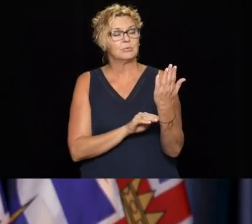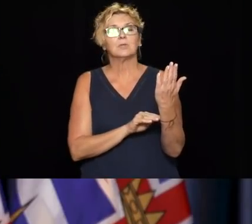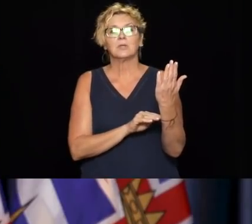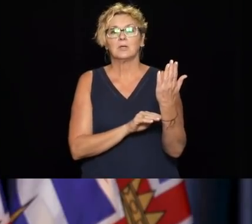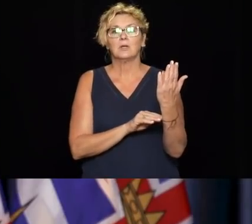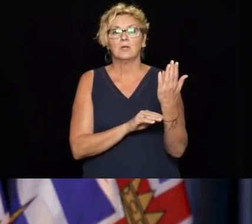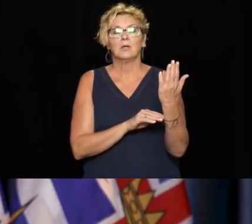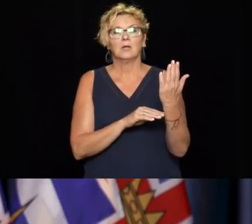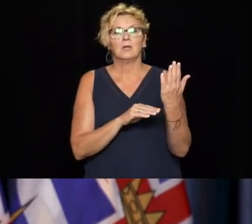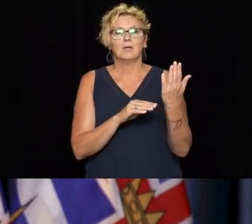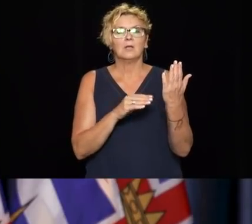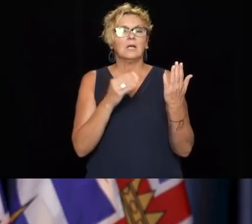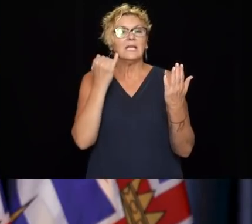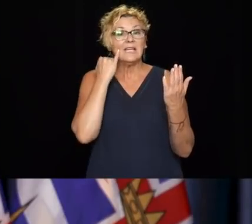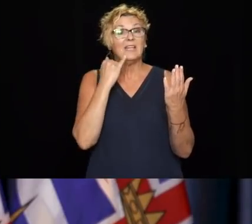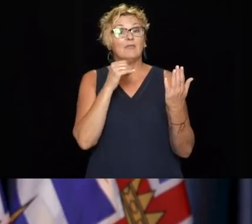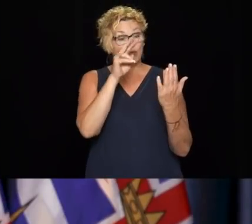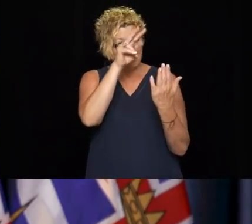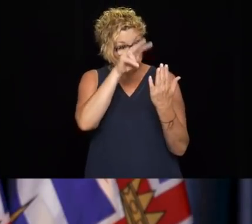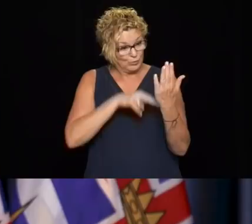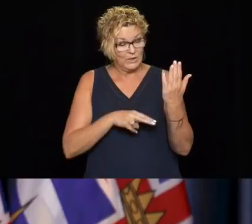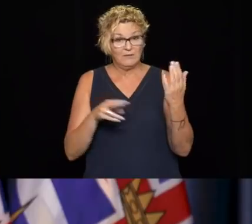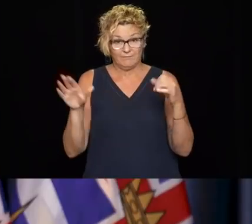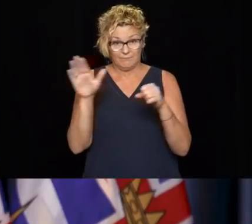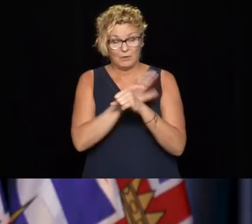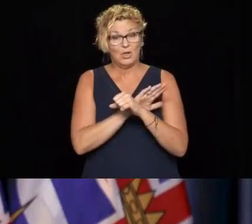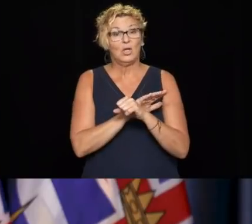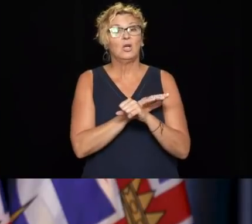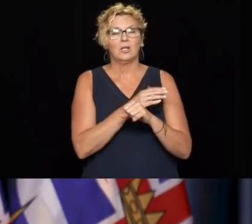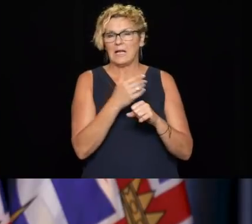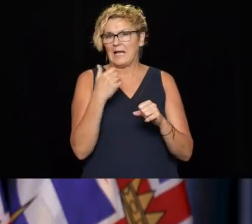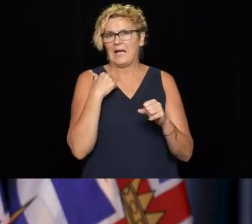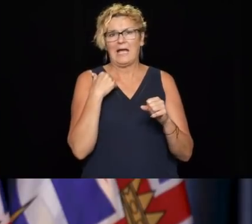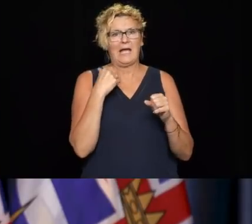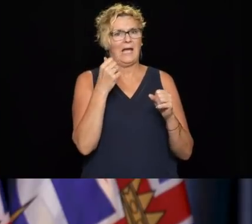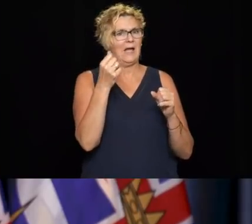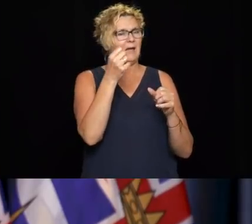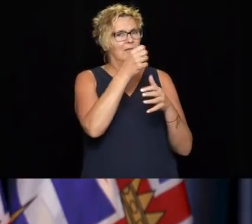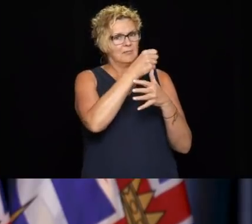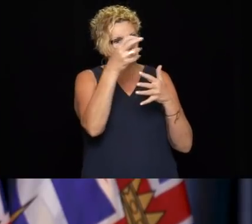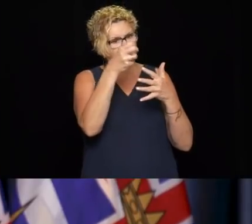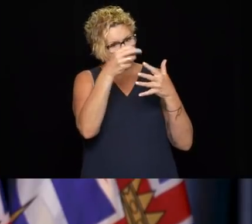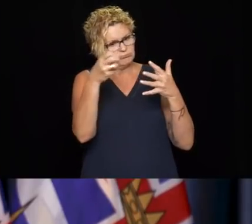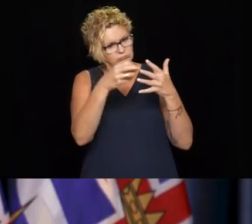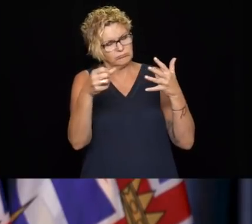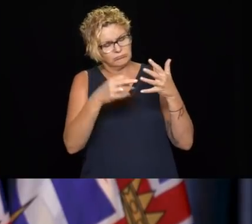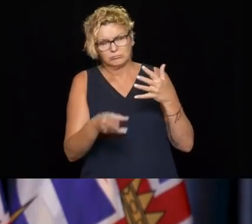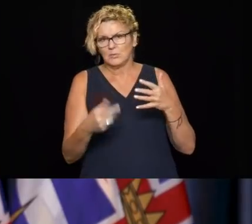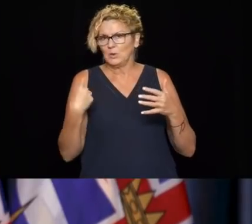details that are in the long version of the plan in a technical briefing, you see his prepare